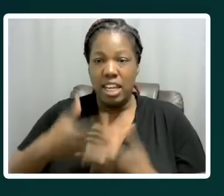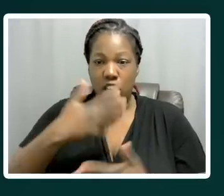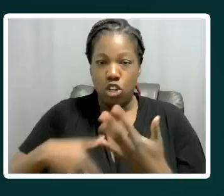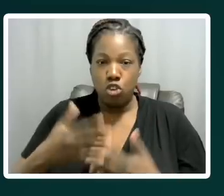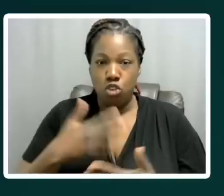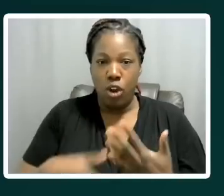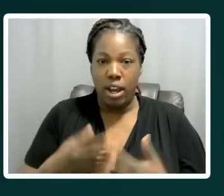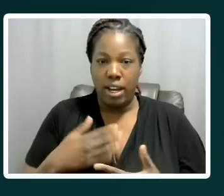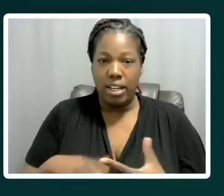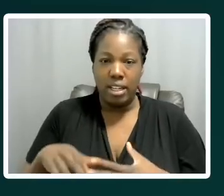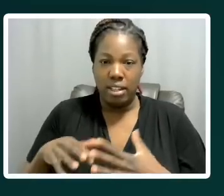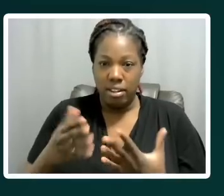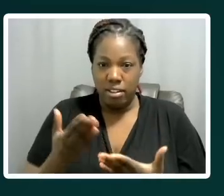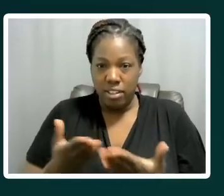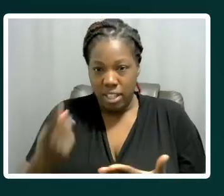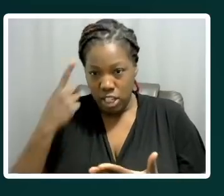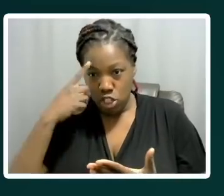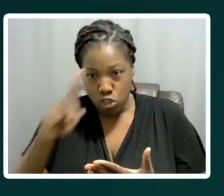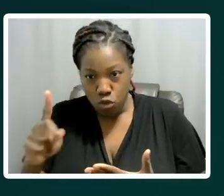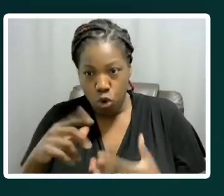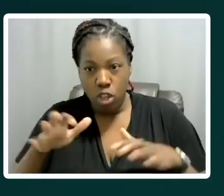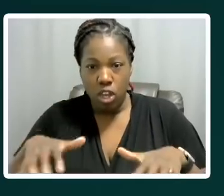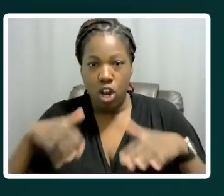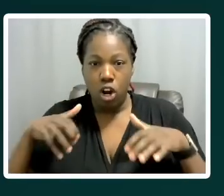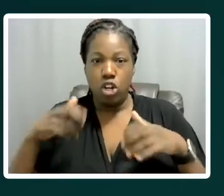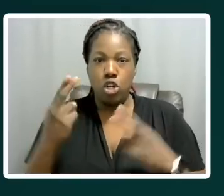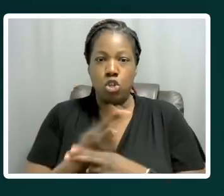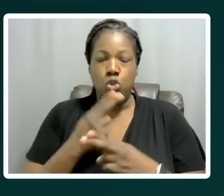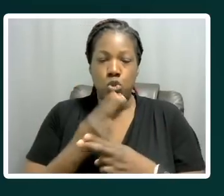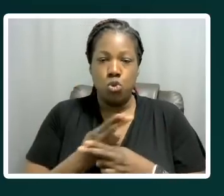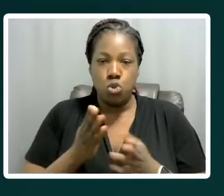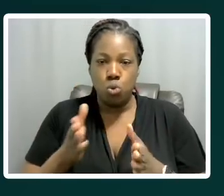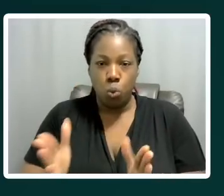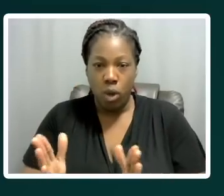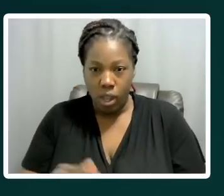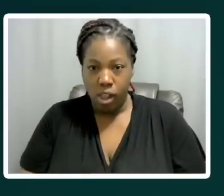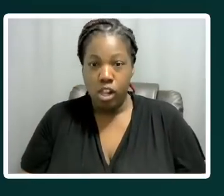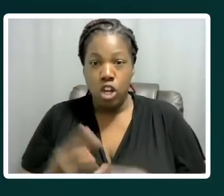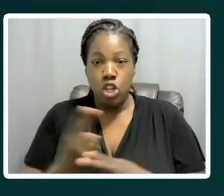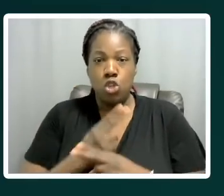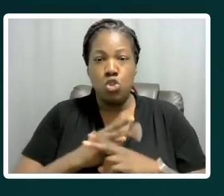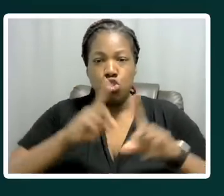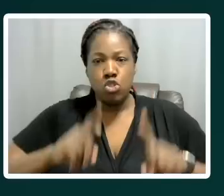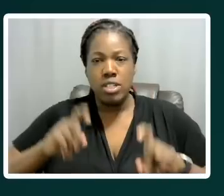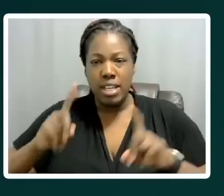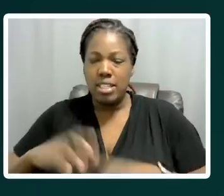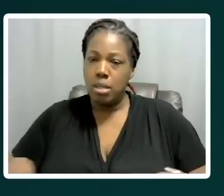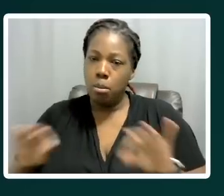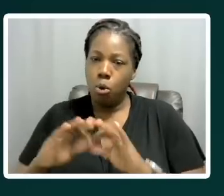legible way. User playtesting, a crucial step of iteration and testing that ensures our interactive